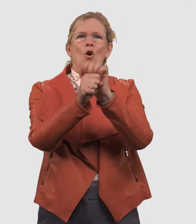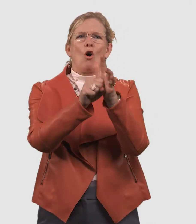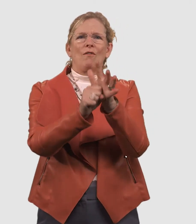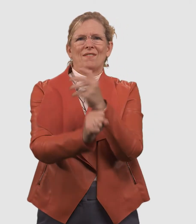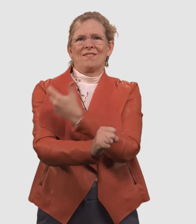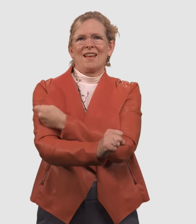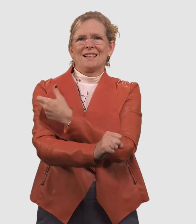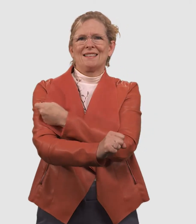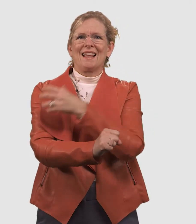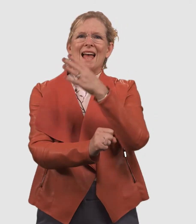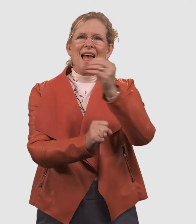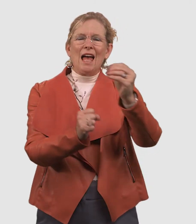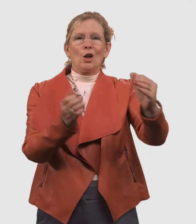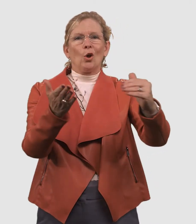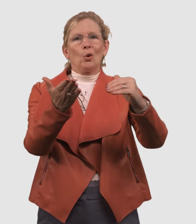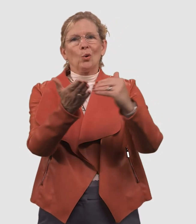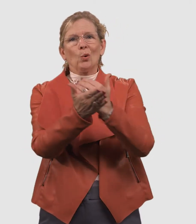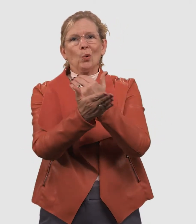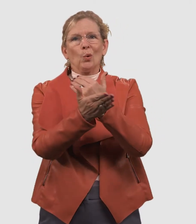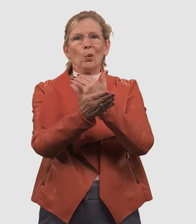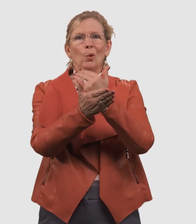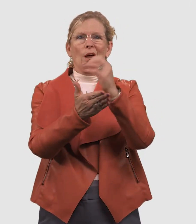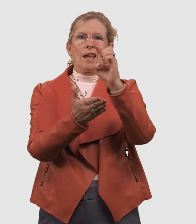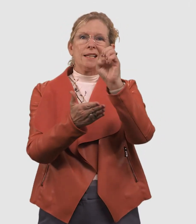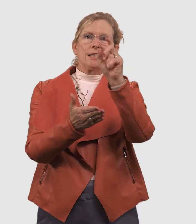full approval of a COVID vaccine